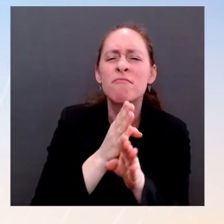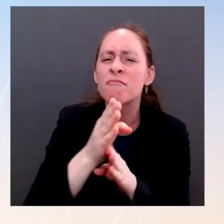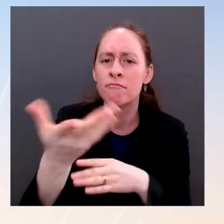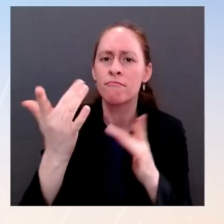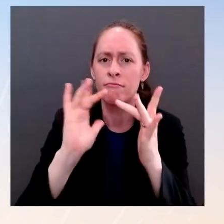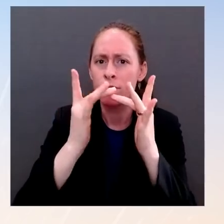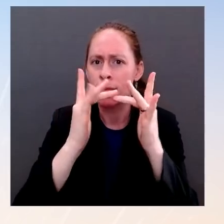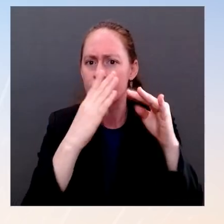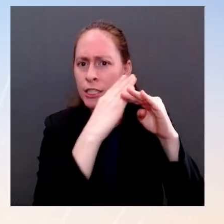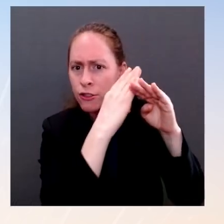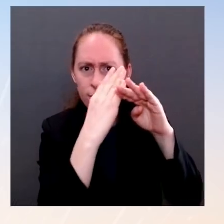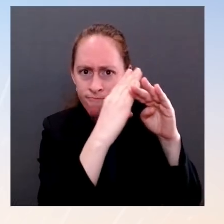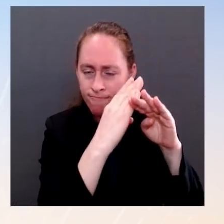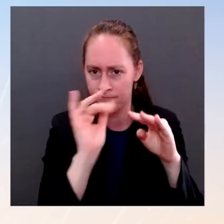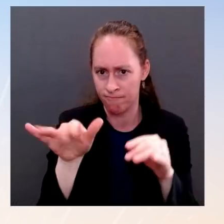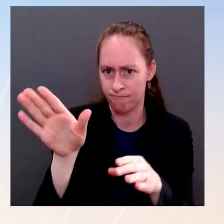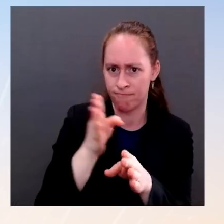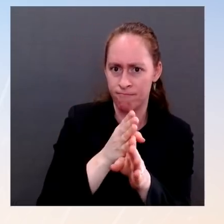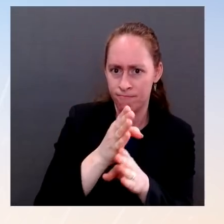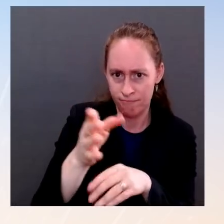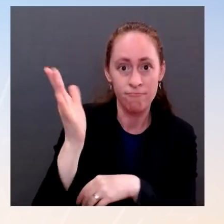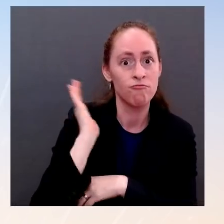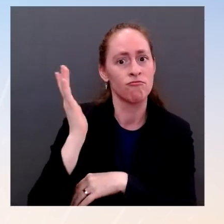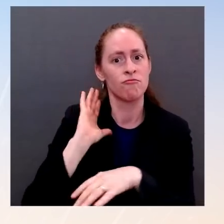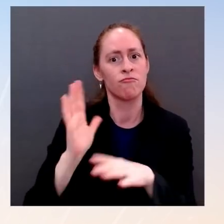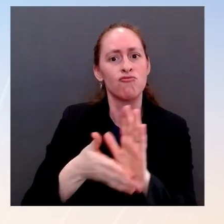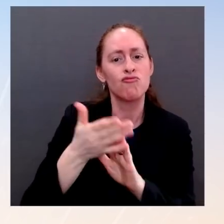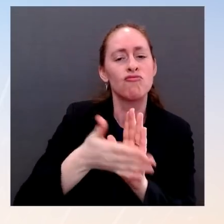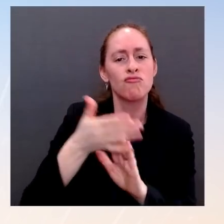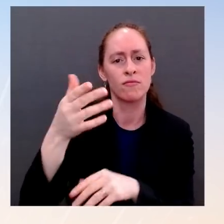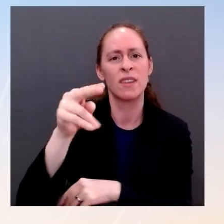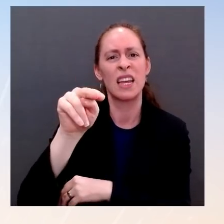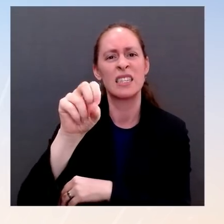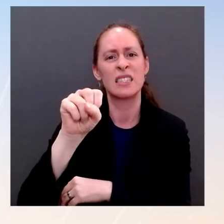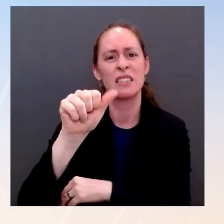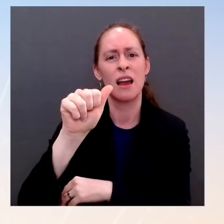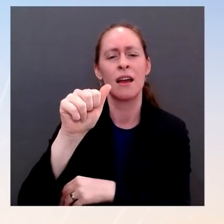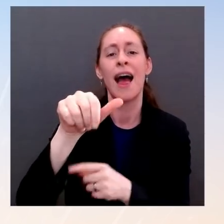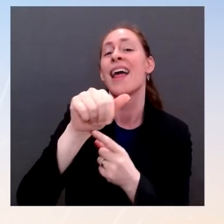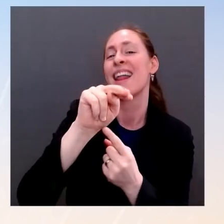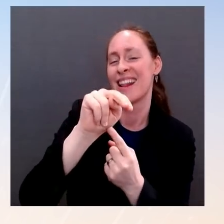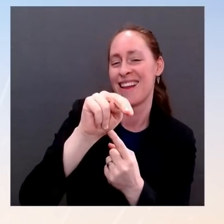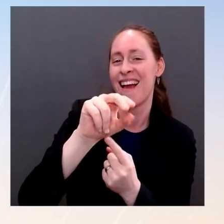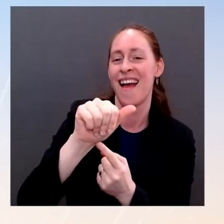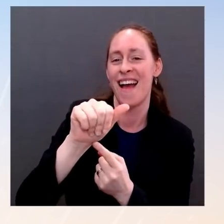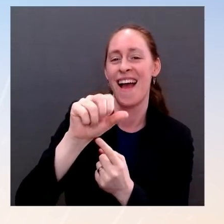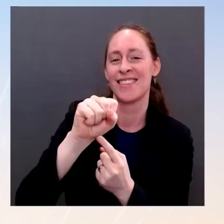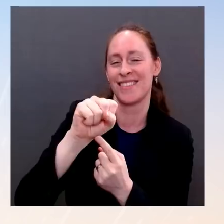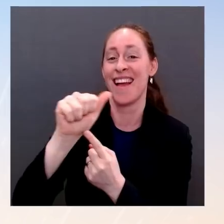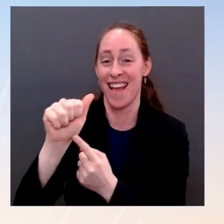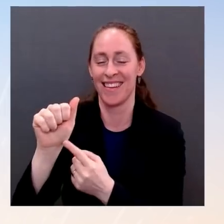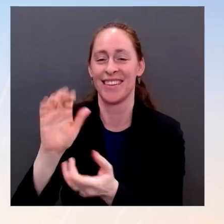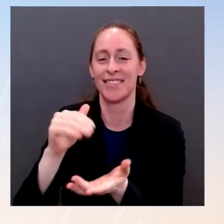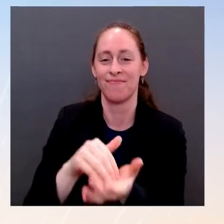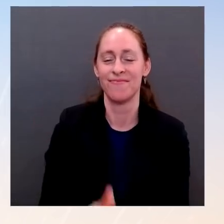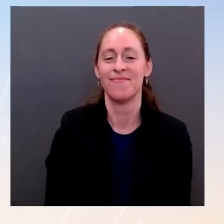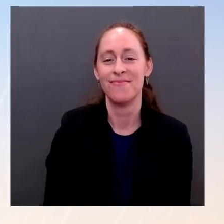Prior to this role, Anne led NSA's election security effort and served as Assistant Deputy Director of NSA's Operations